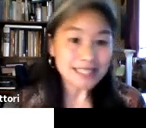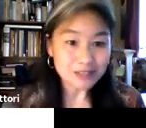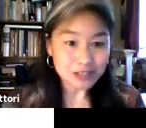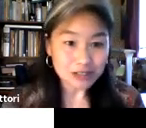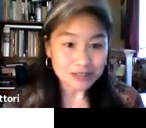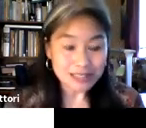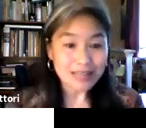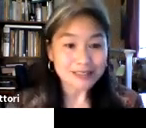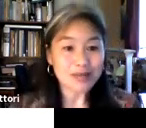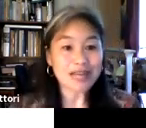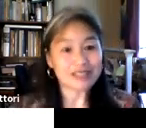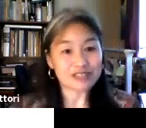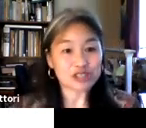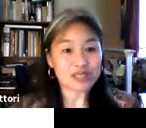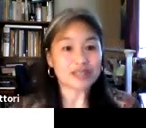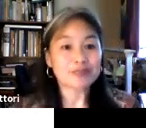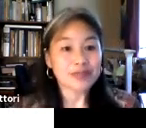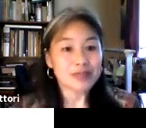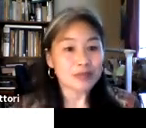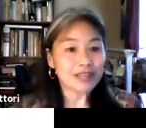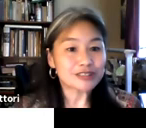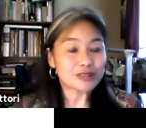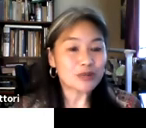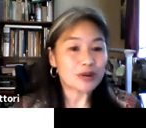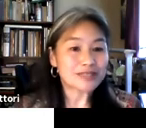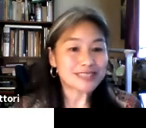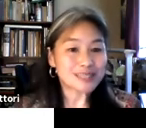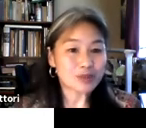name. This is my grandmother on the right when she was 18. This